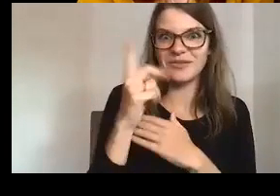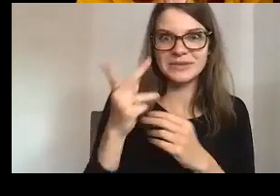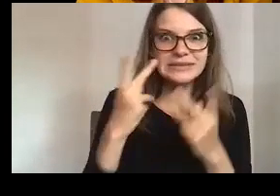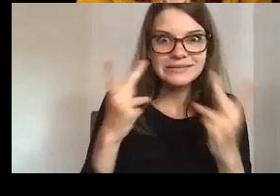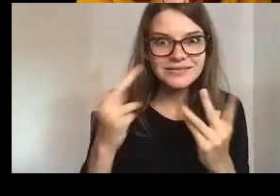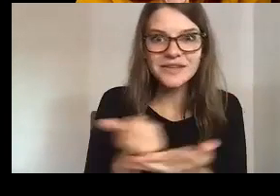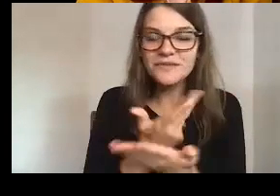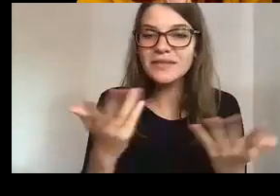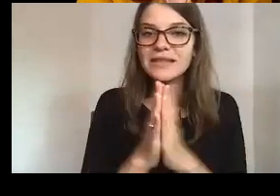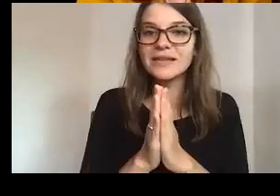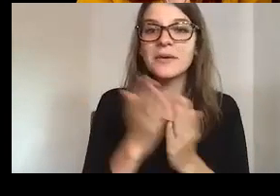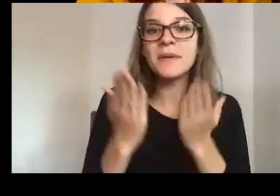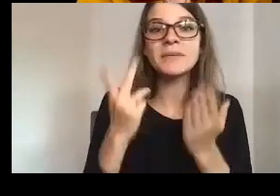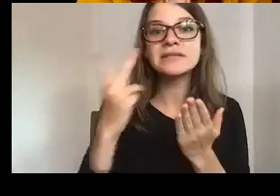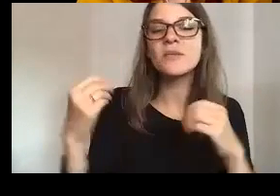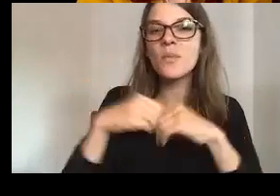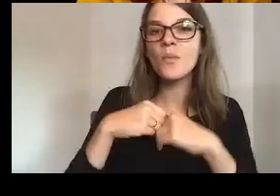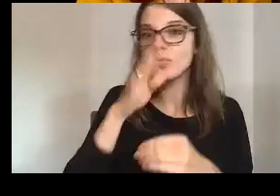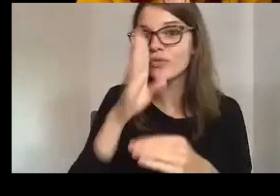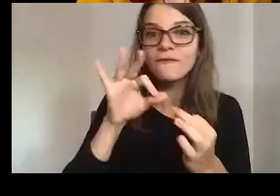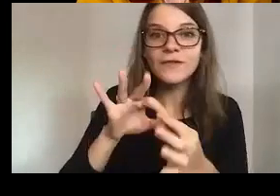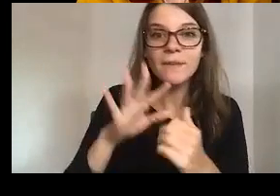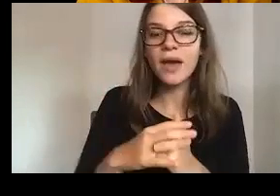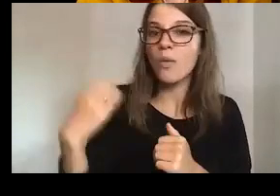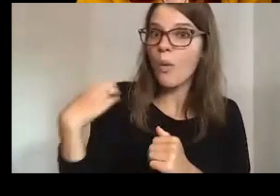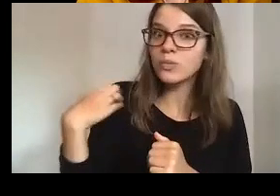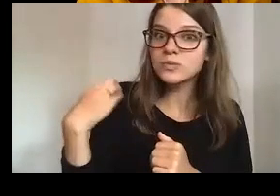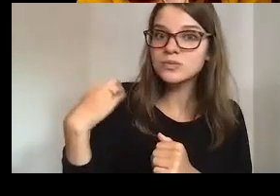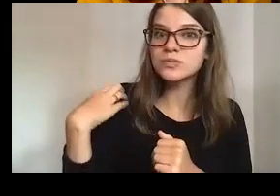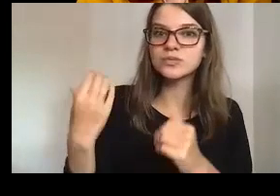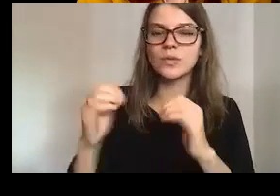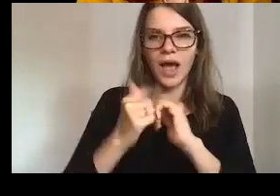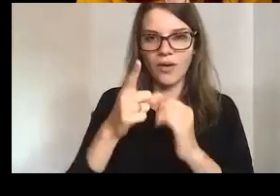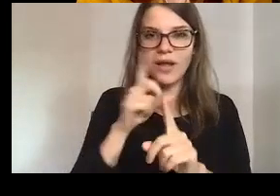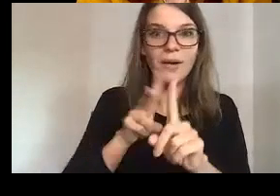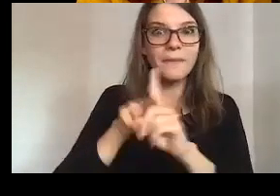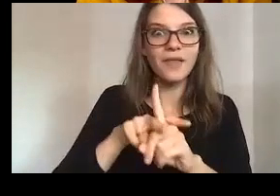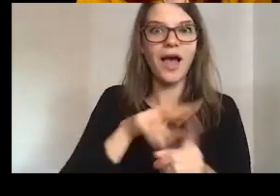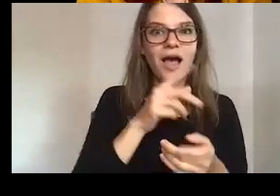more coaching or direct feedback and ideas for how to use therapy strategies at home which can